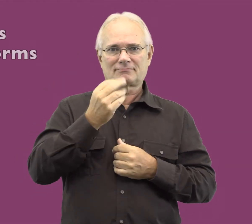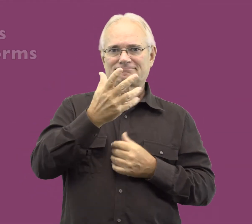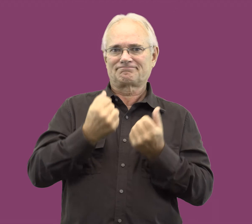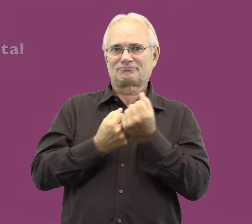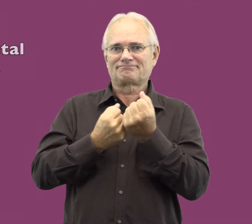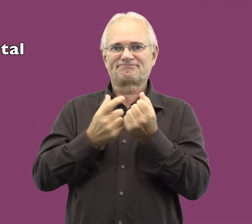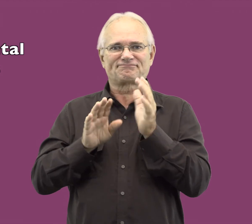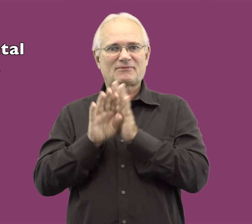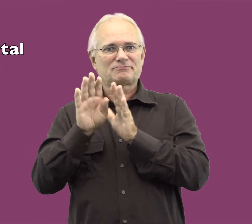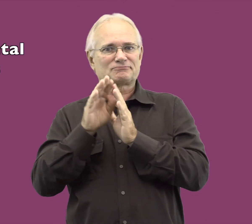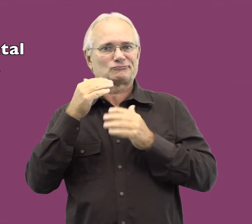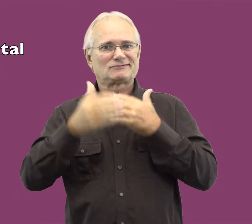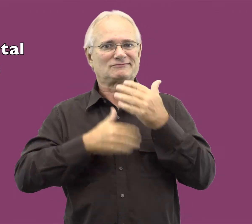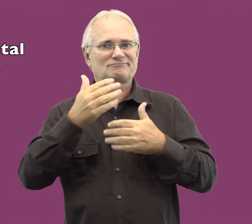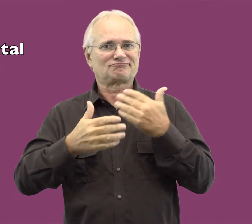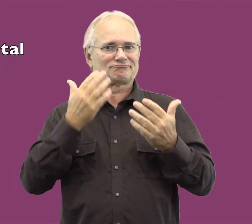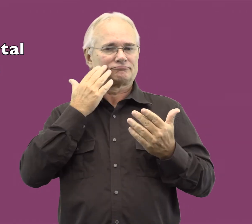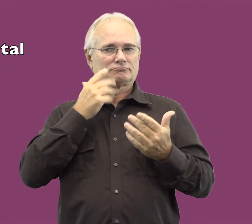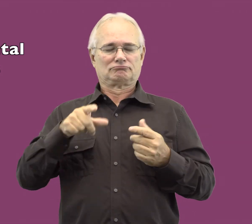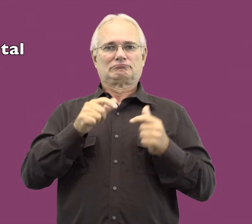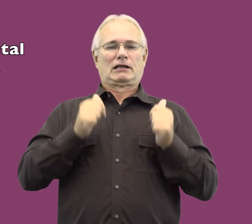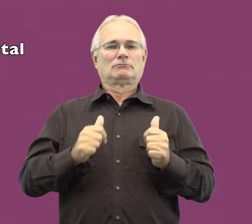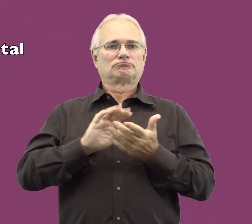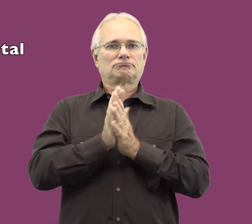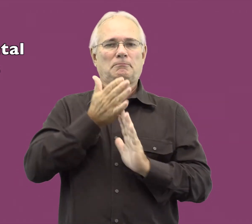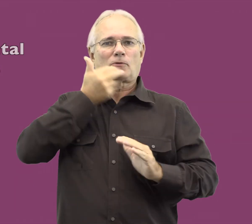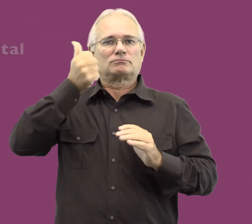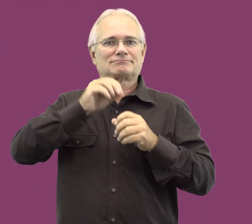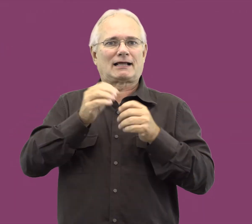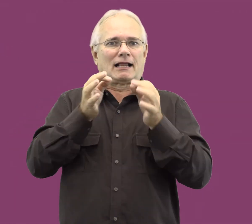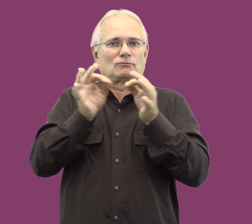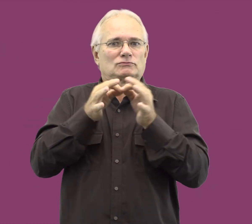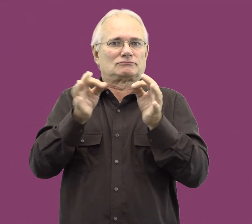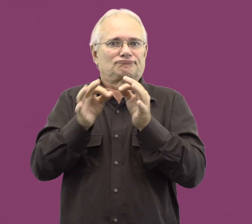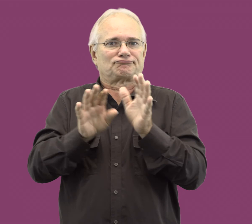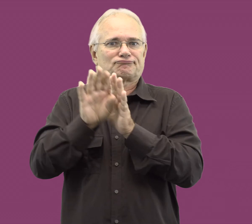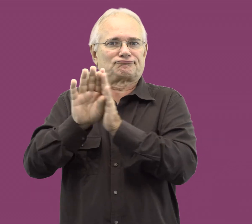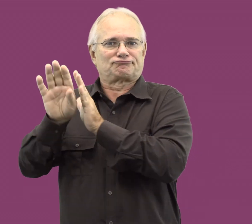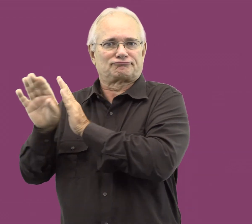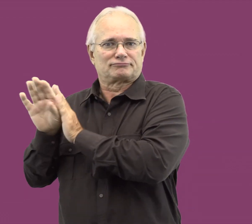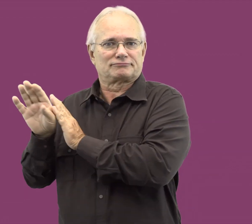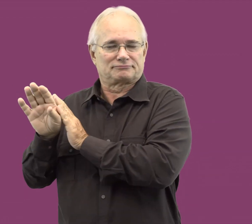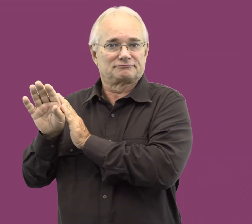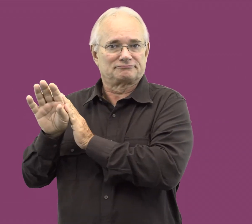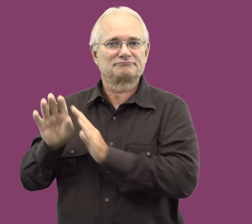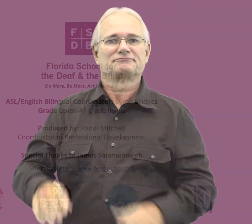And it will support developmental processes. They know they can become better at language development.